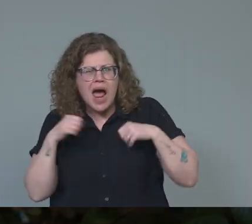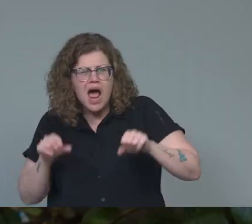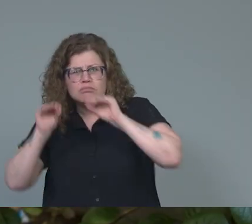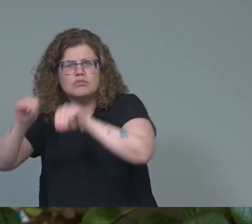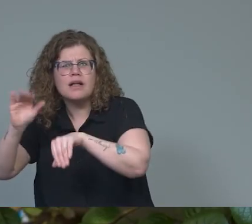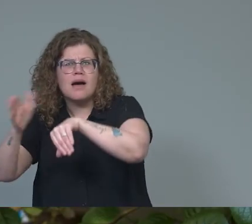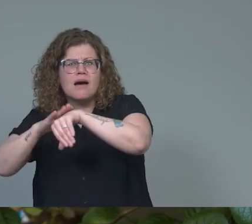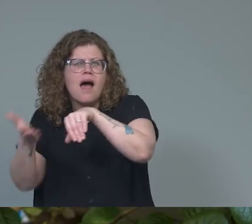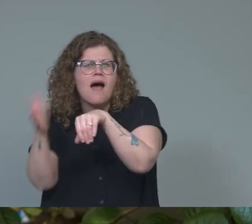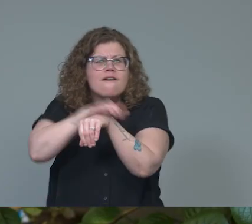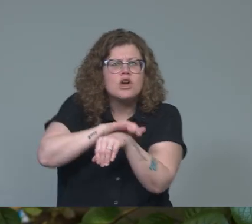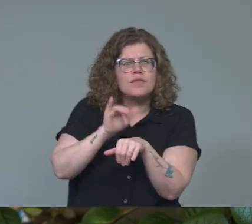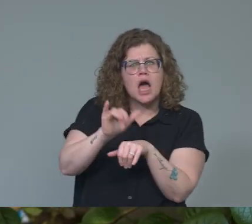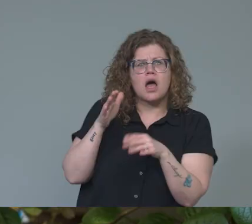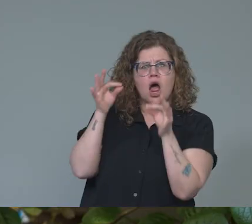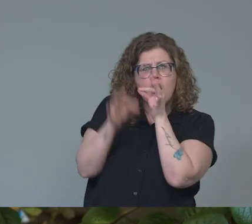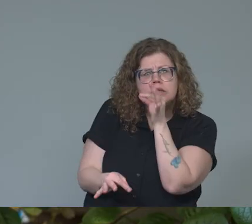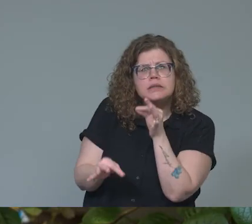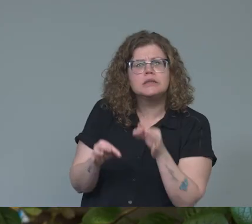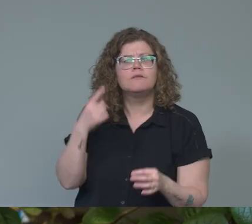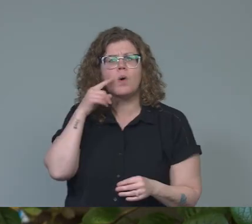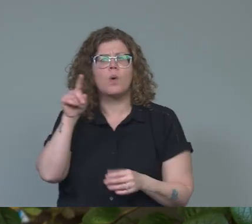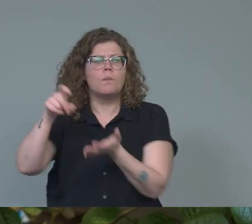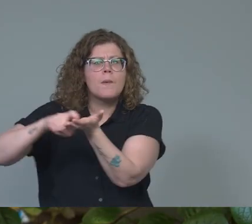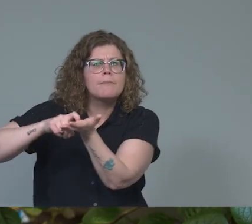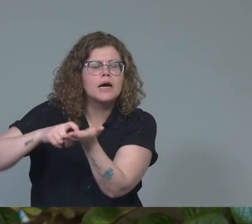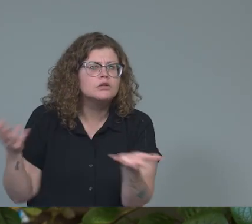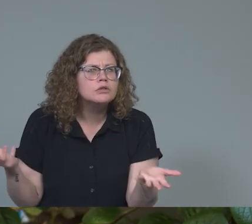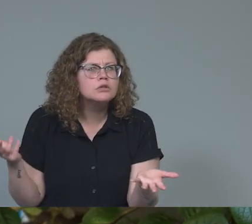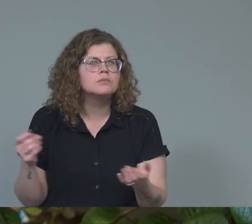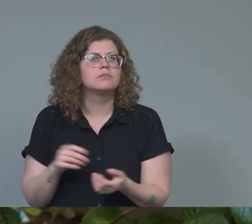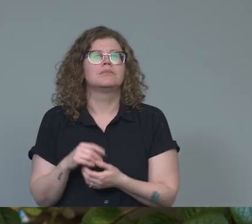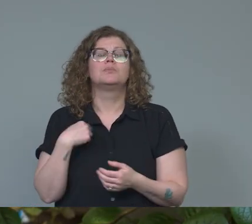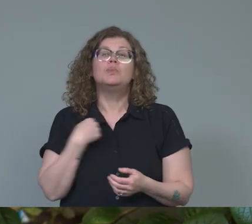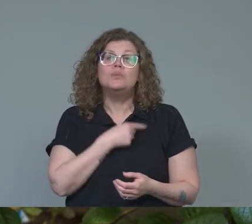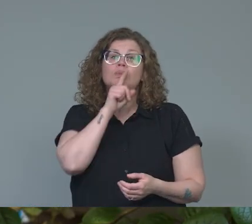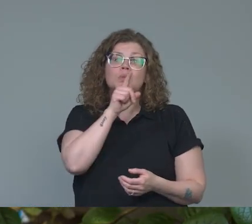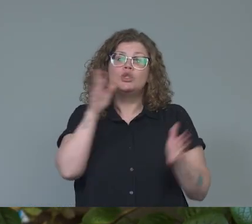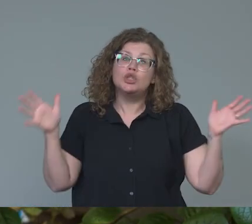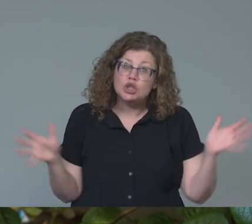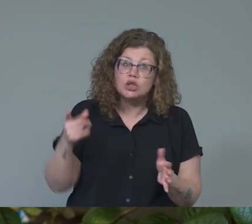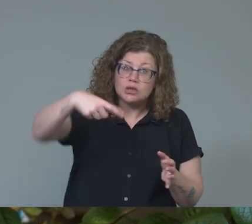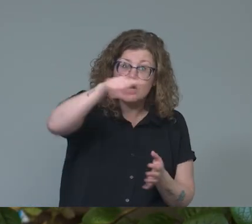Artworks that are under warranty are still under the care of us as stewards of the collection while they're under warranty.